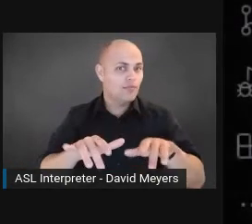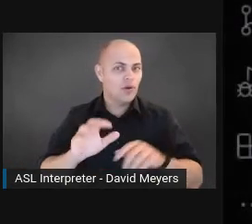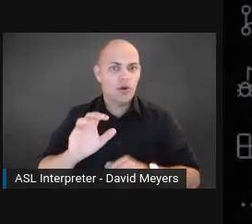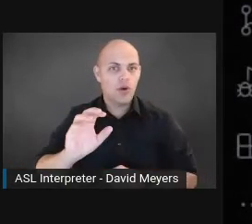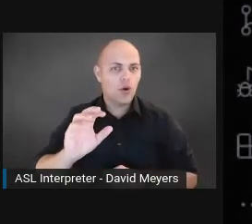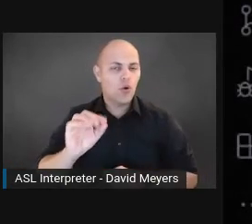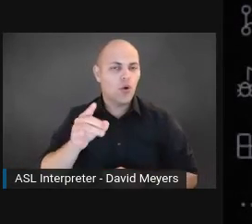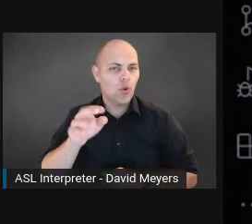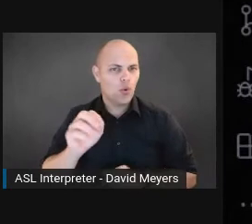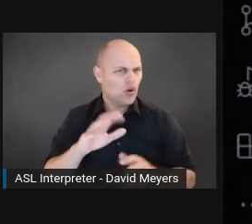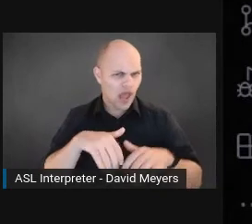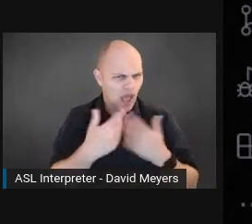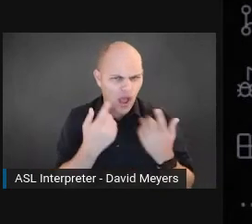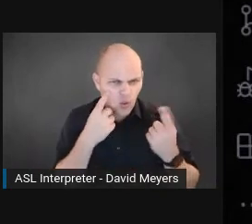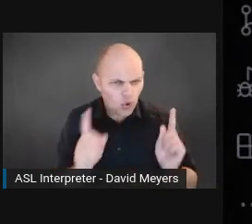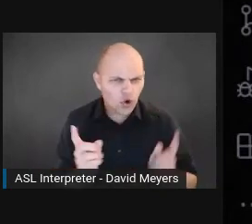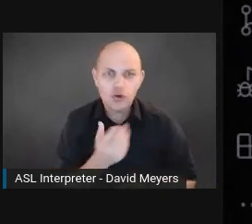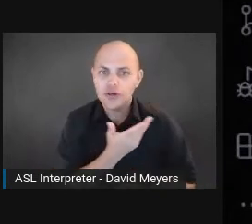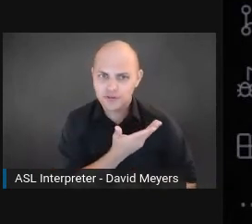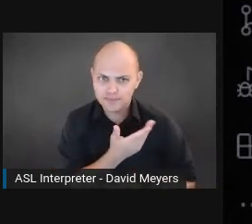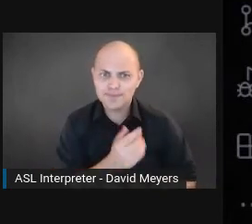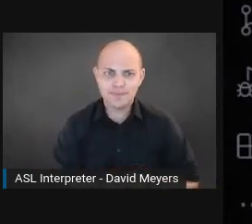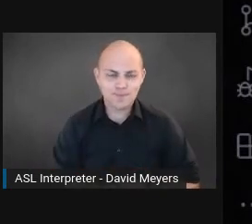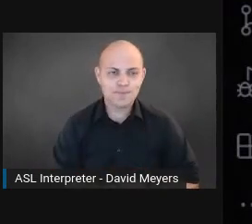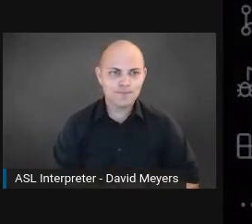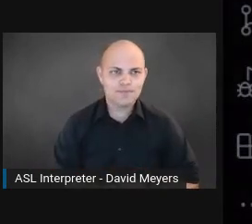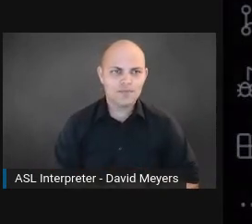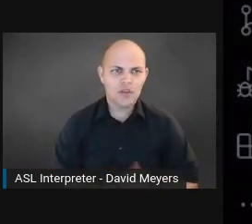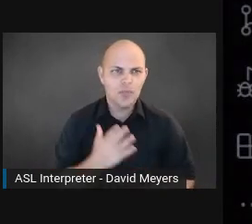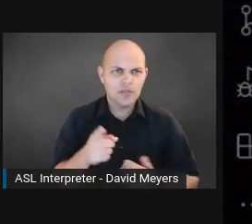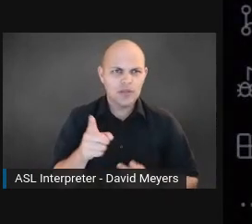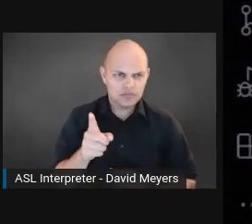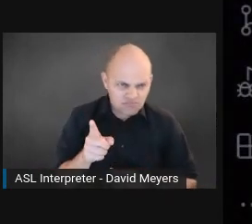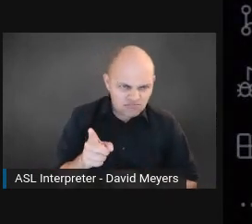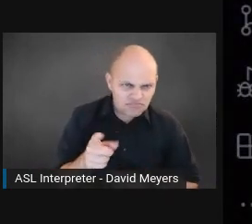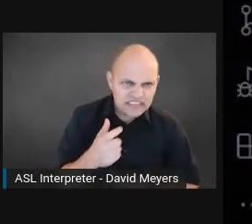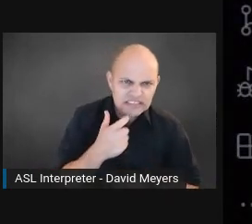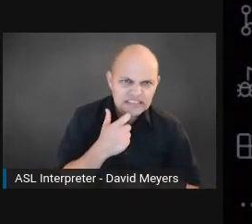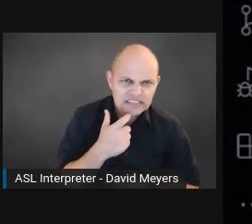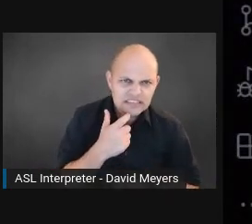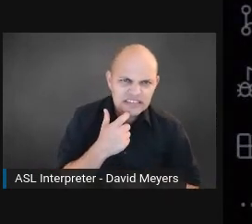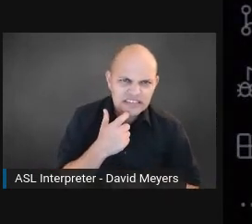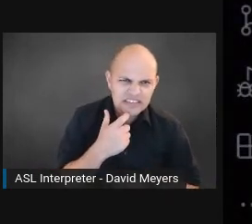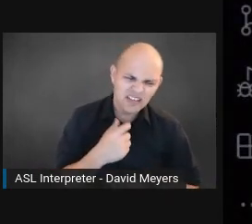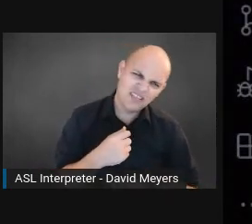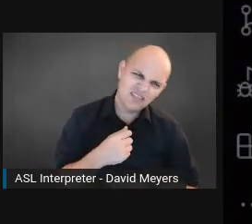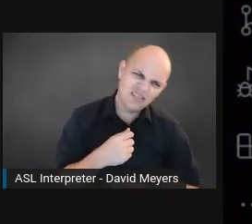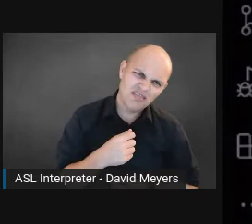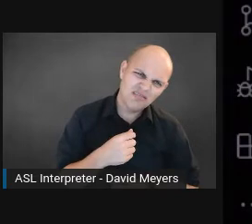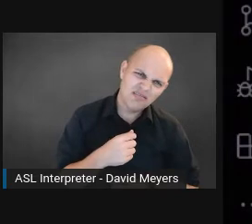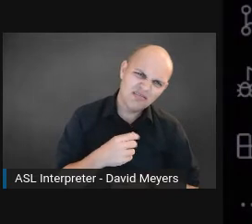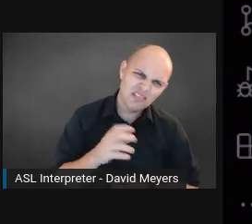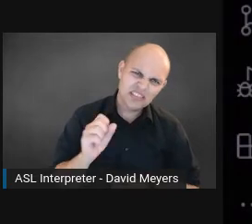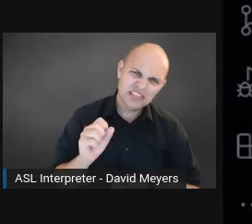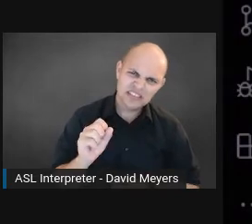Now you may be worried because this says svelte here, but I assure you that the reason I picked this is so we can focus